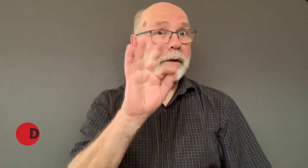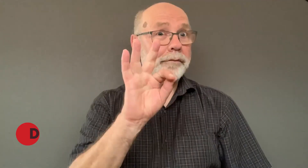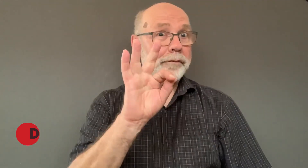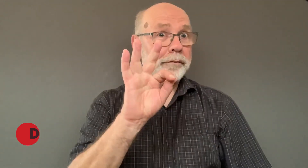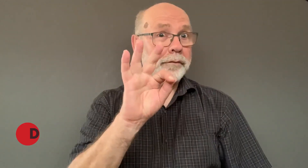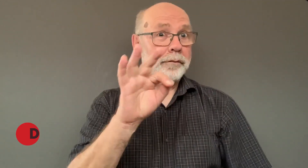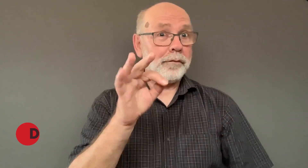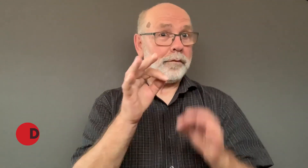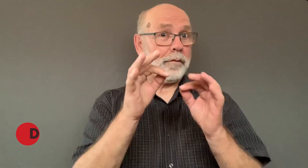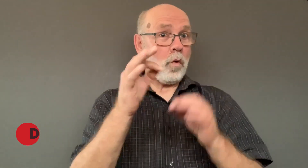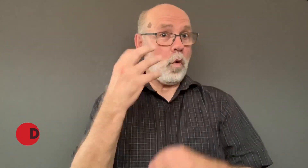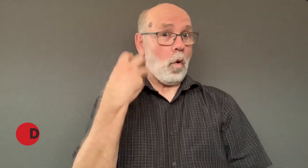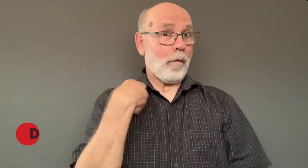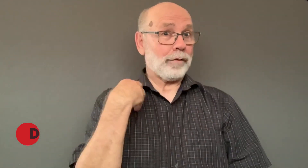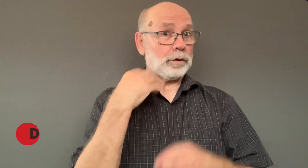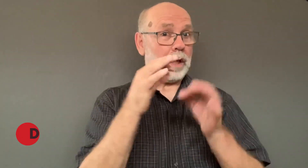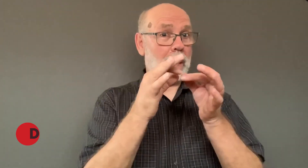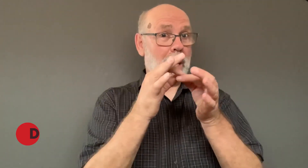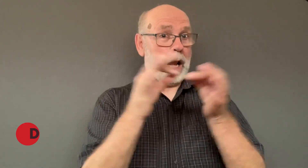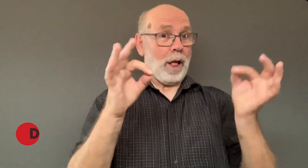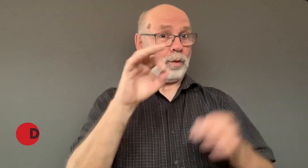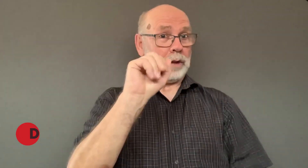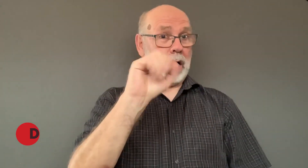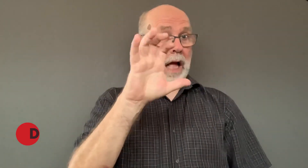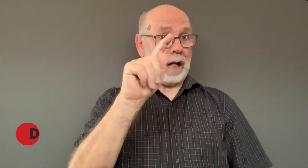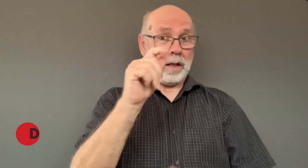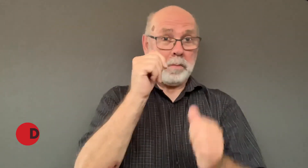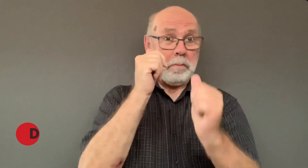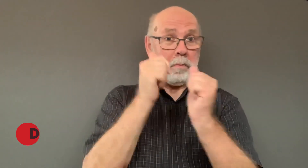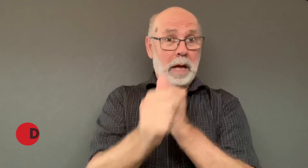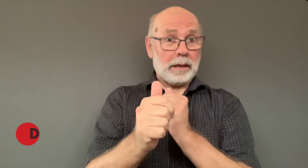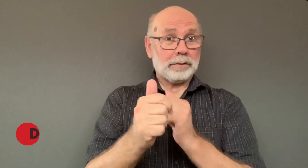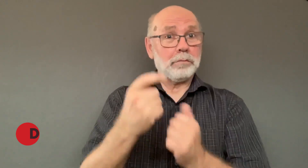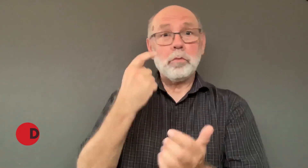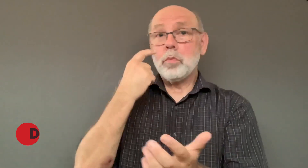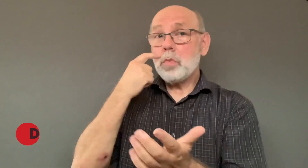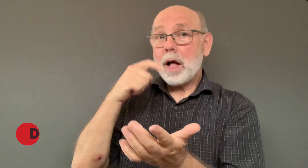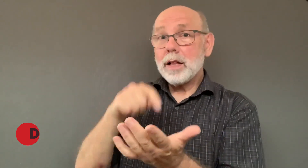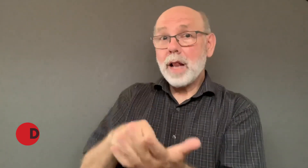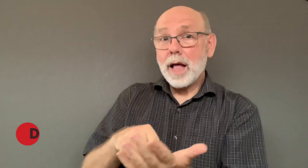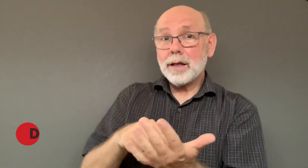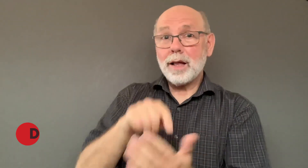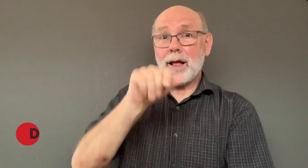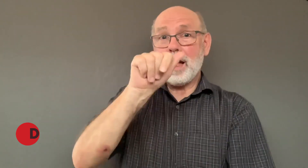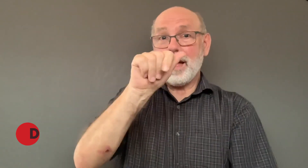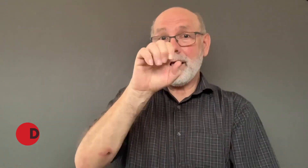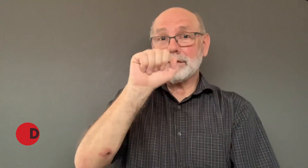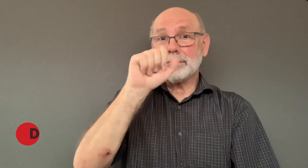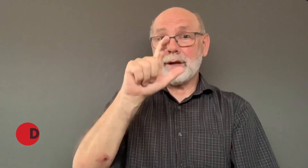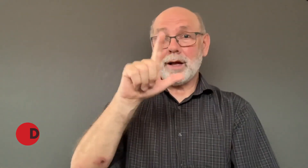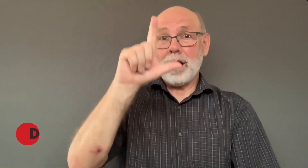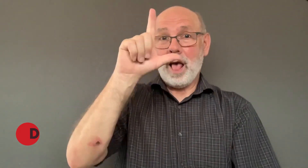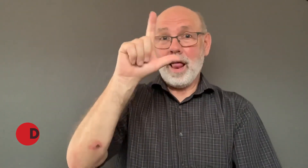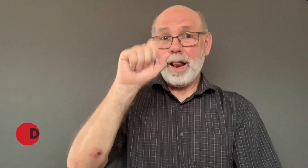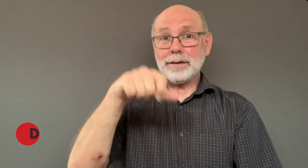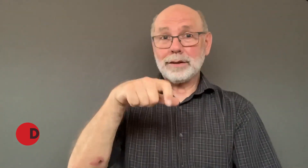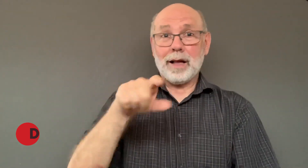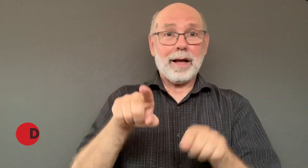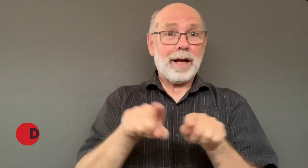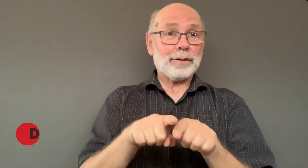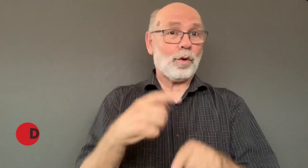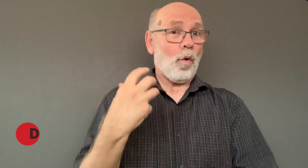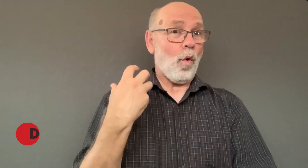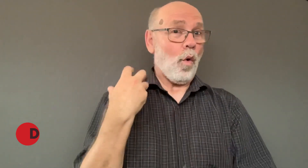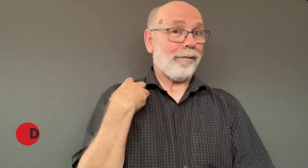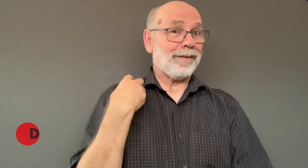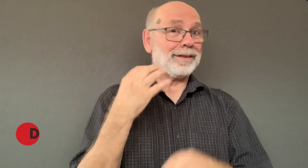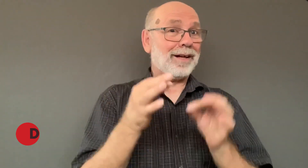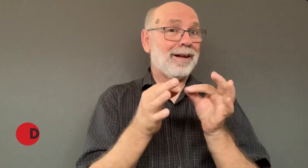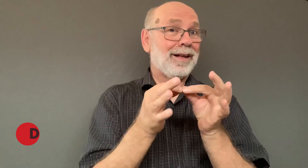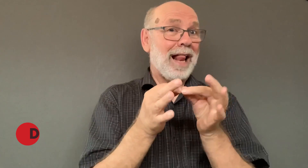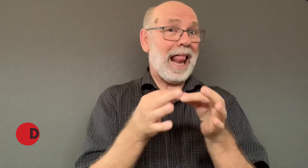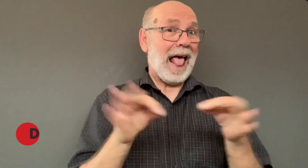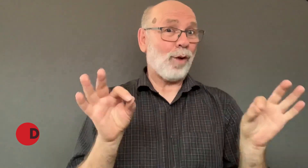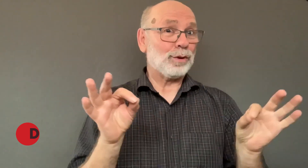If the Official Languages Act passes and recognises ASL and LSQ as official languages,